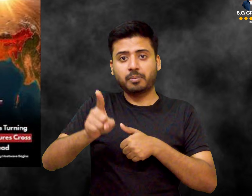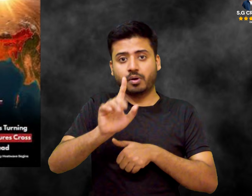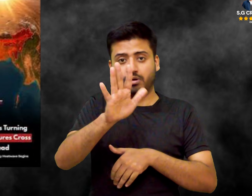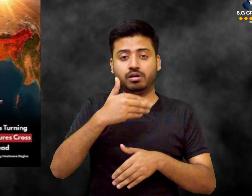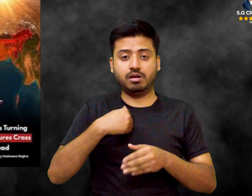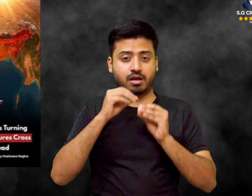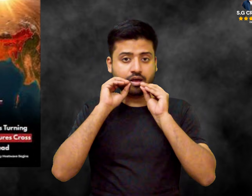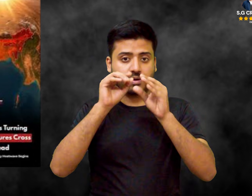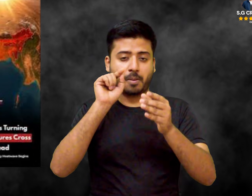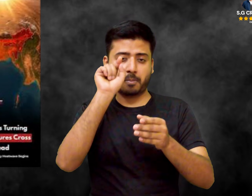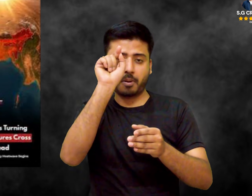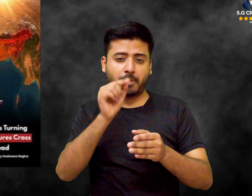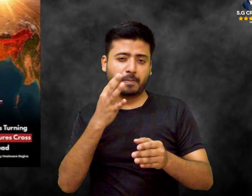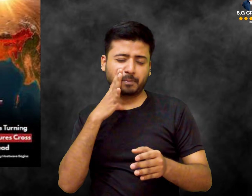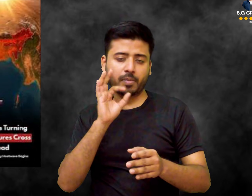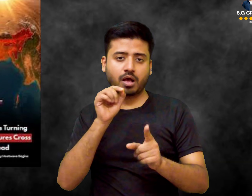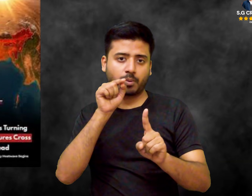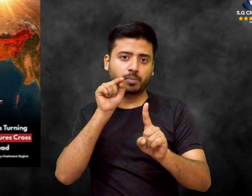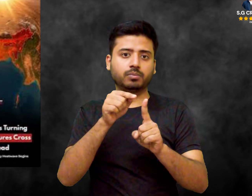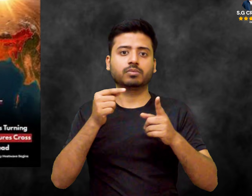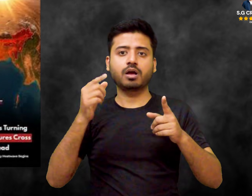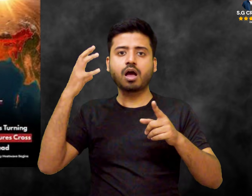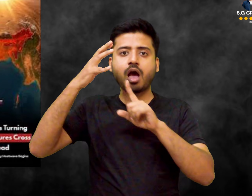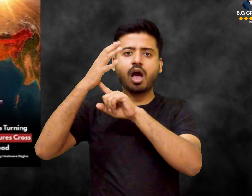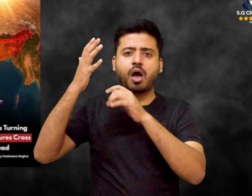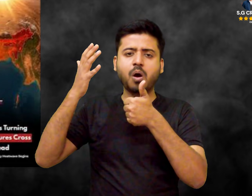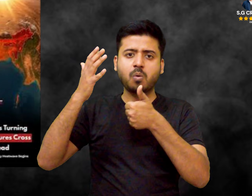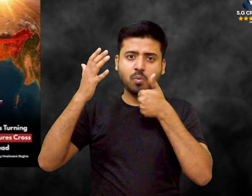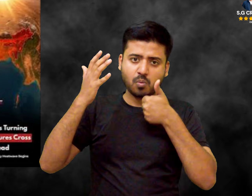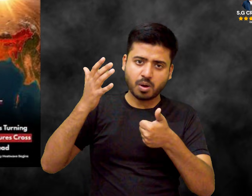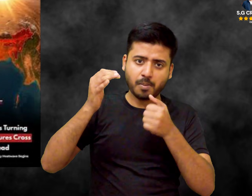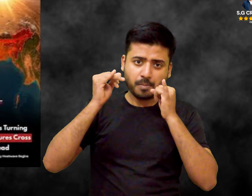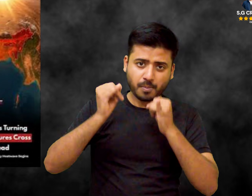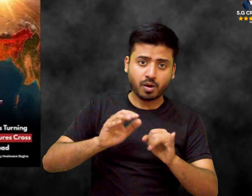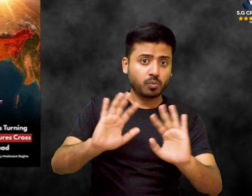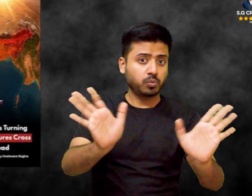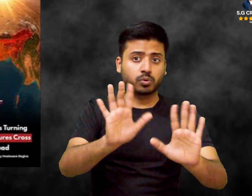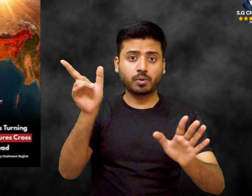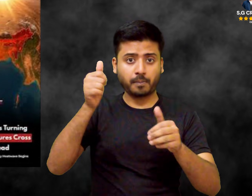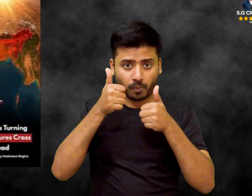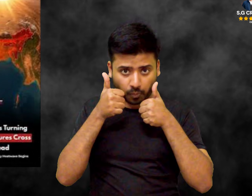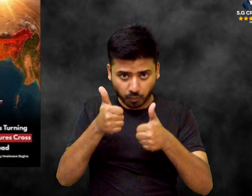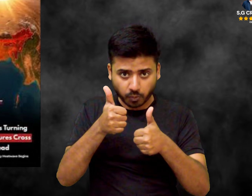which is then processed by the liver and kidneys into its active form. Health benefits of vitamin D